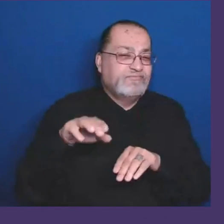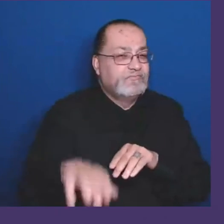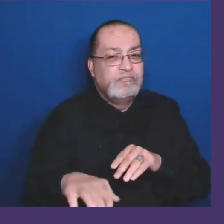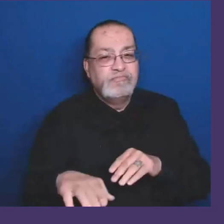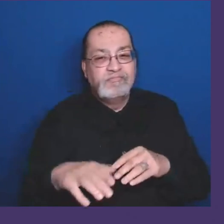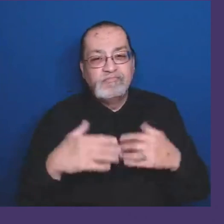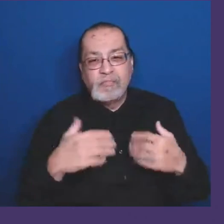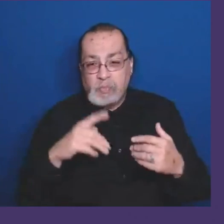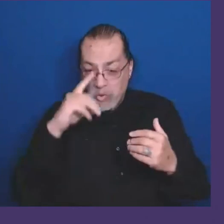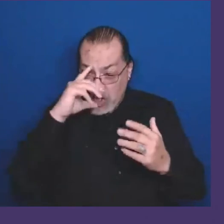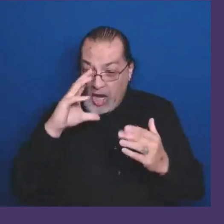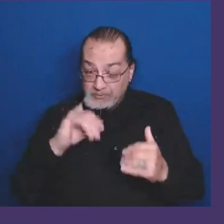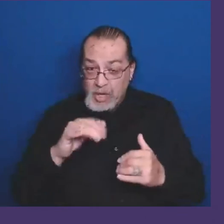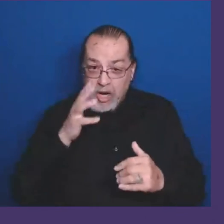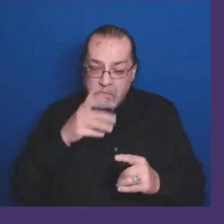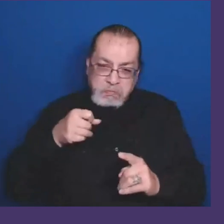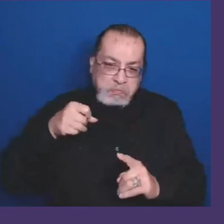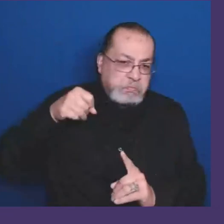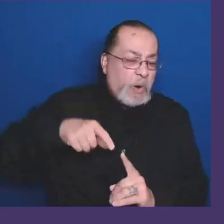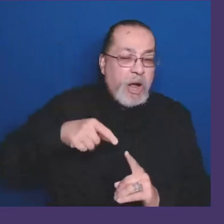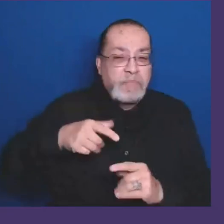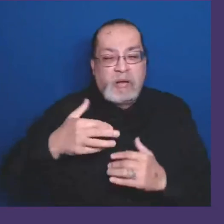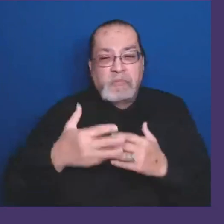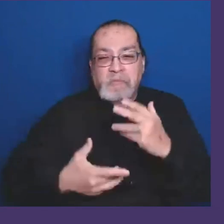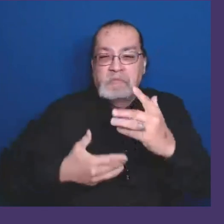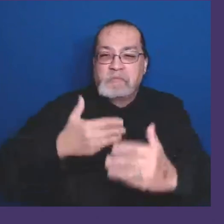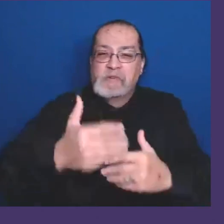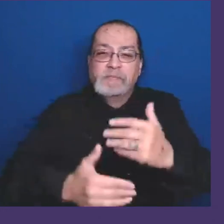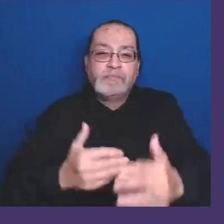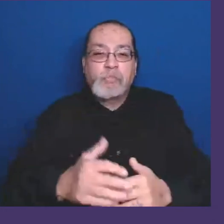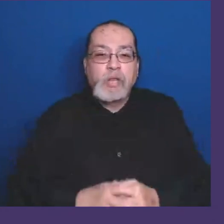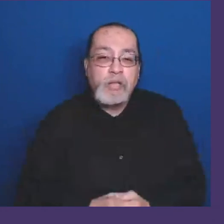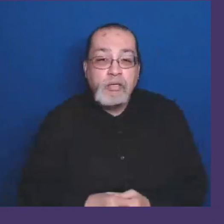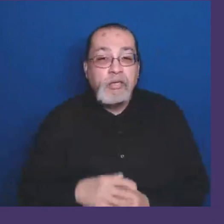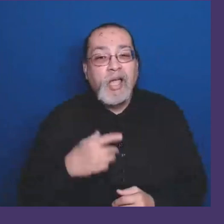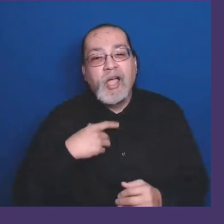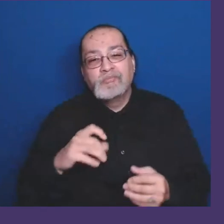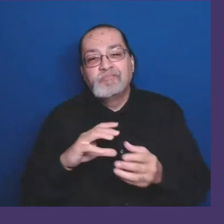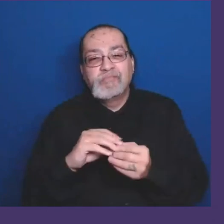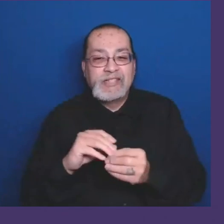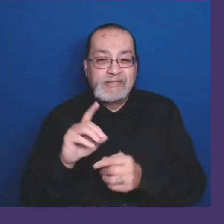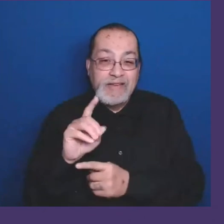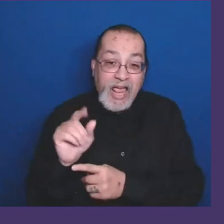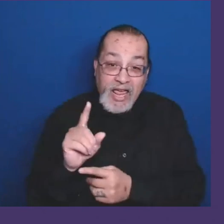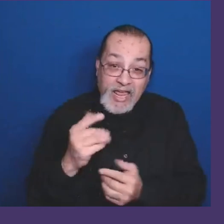I have to mention DAD again. I know I need a "mom" team.